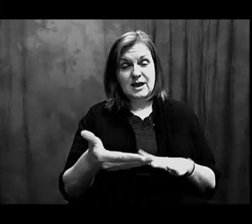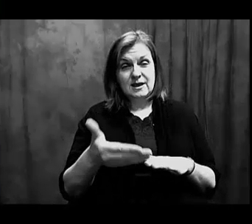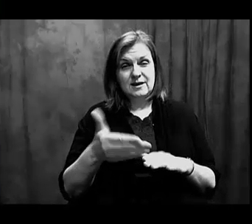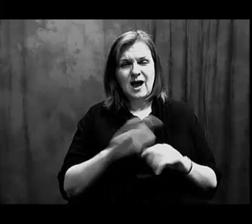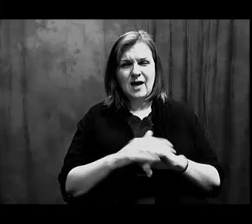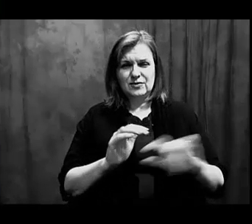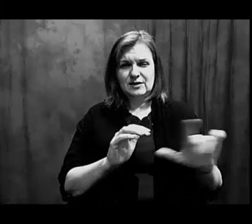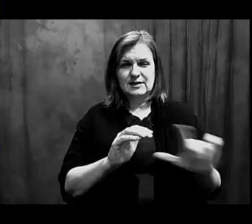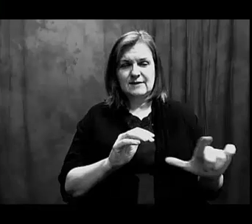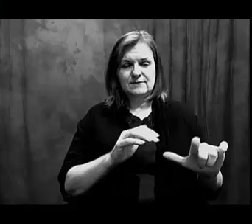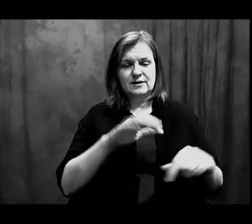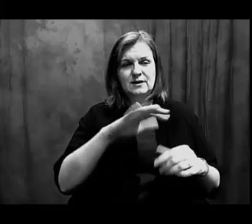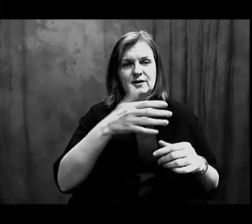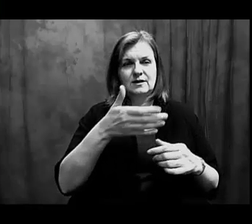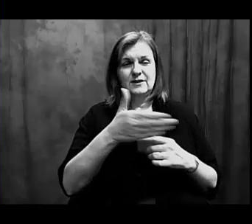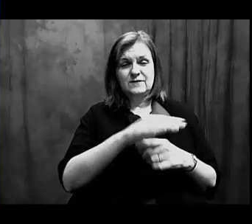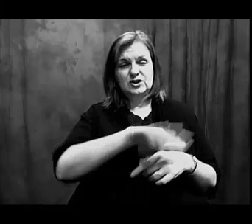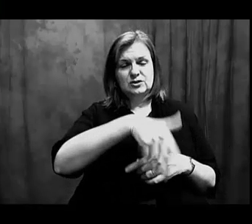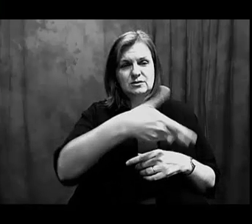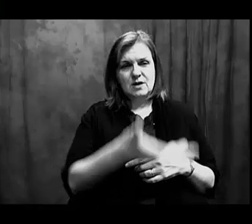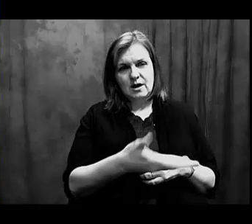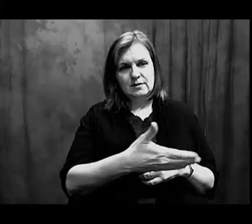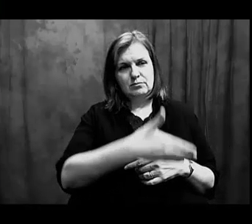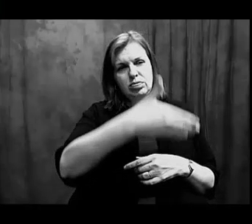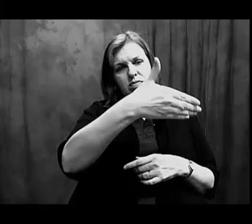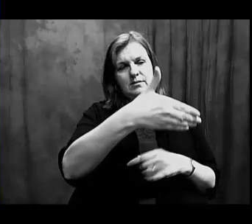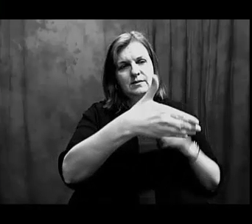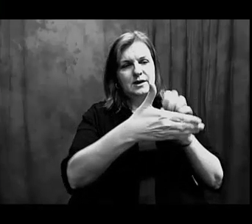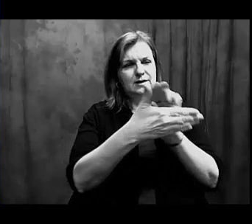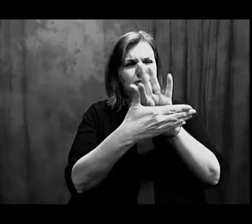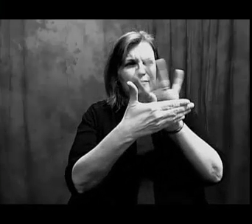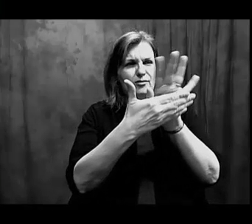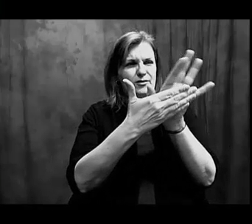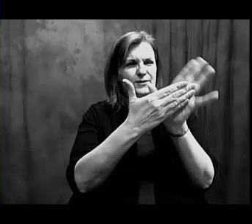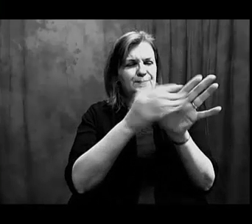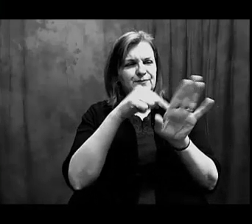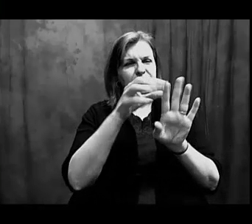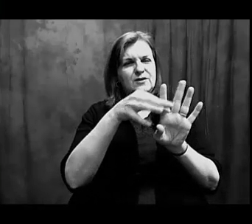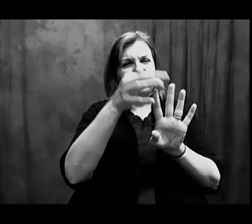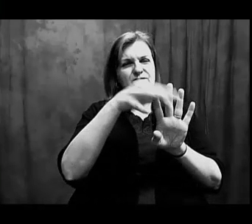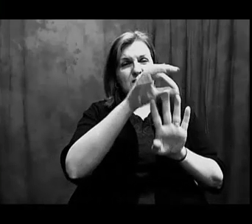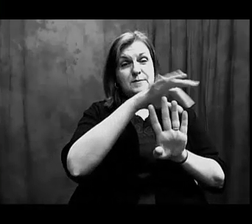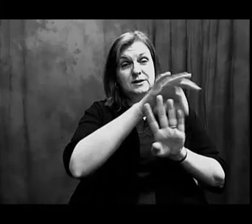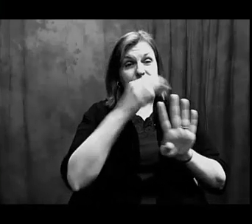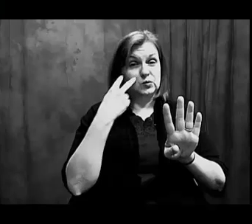water mold has actually attached to the fish -- the little filaments that you see coming out